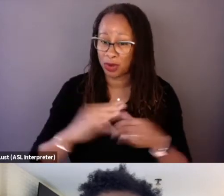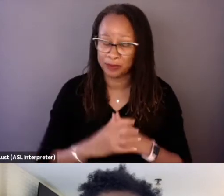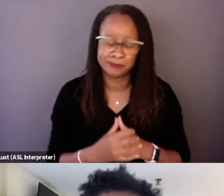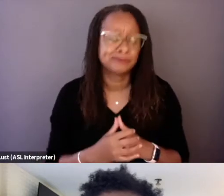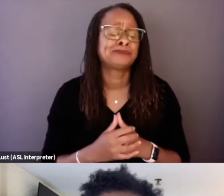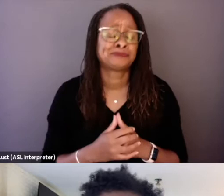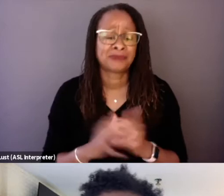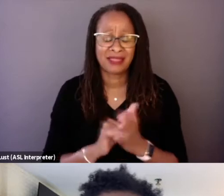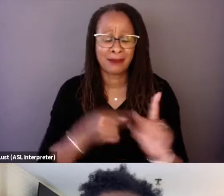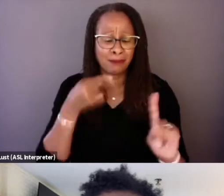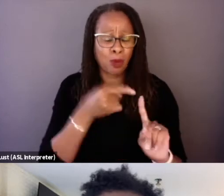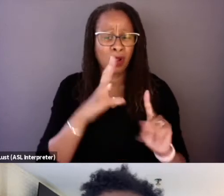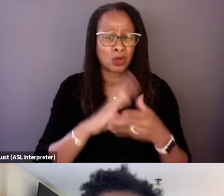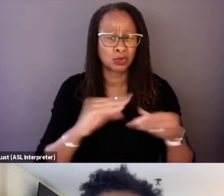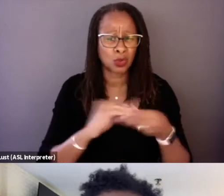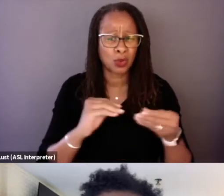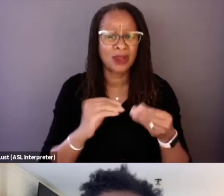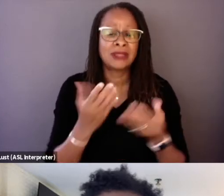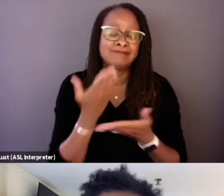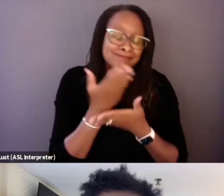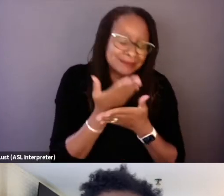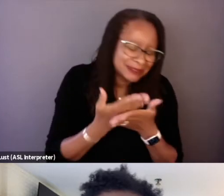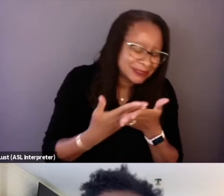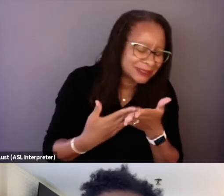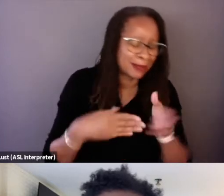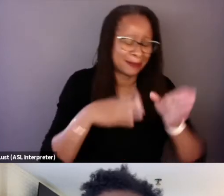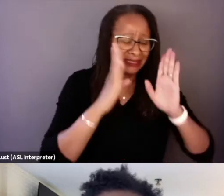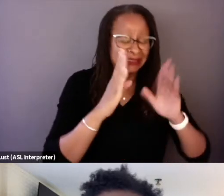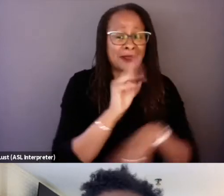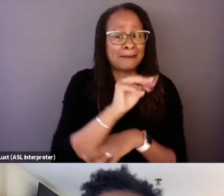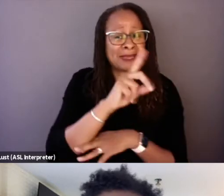her story was getting some attention and some coverage,